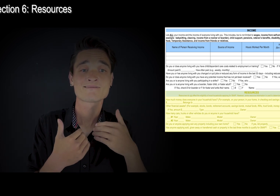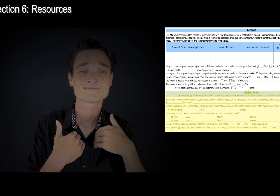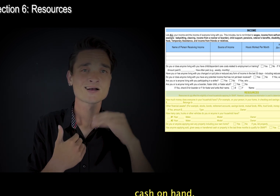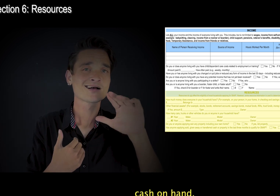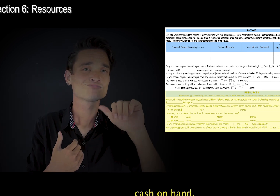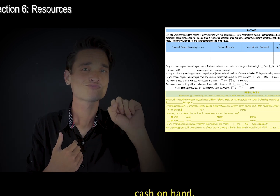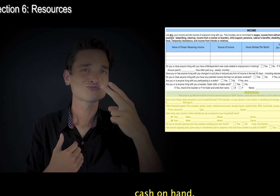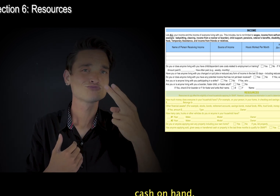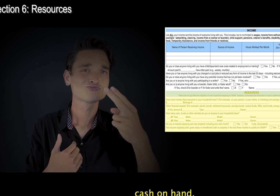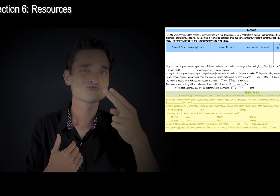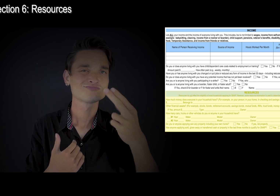cash on hand,